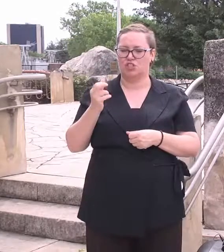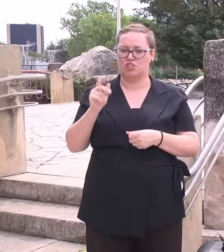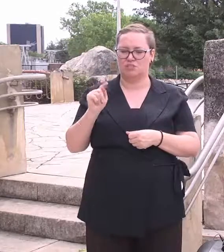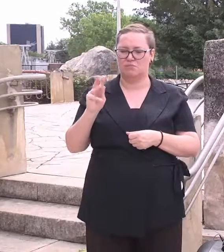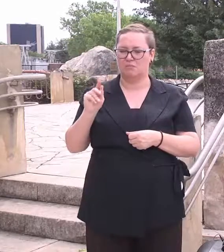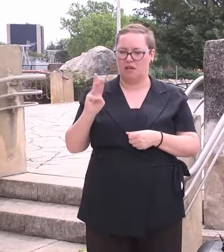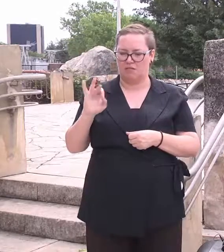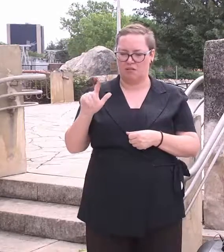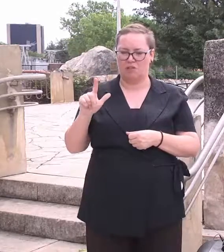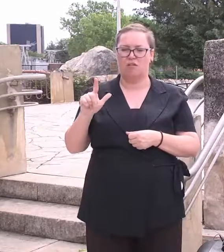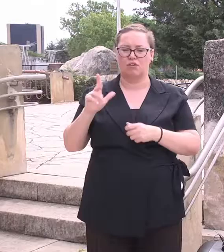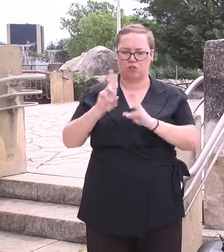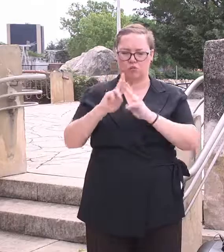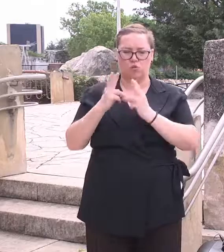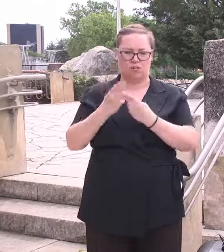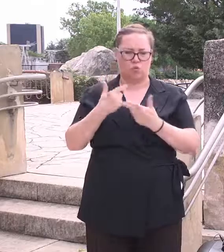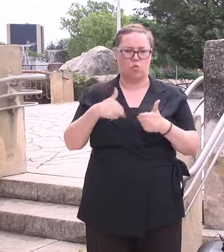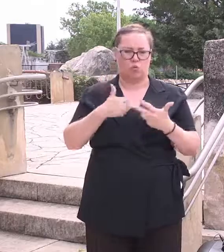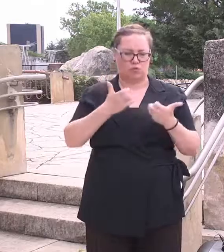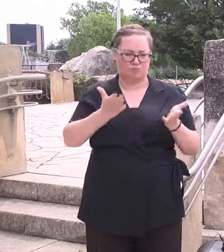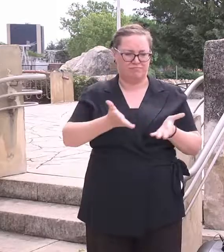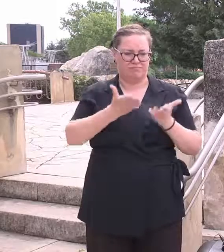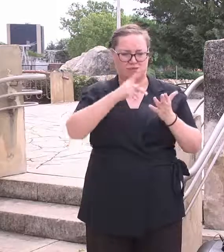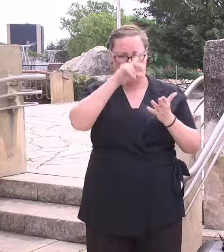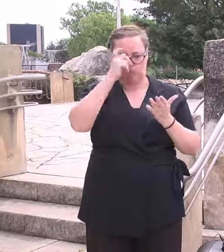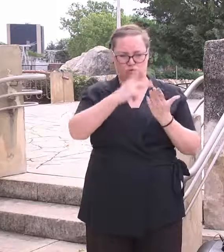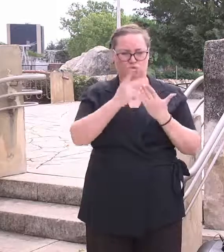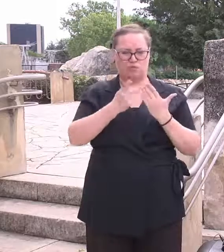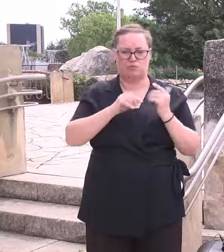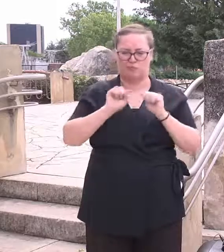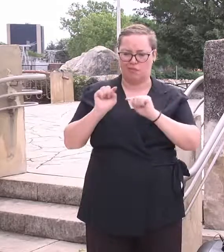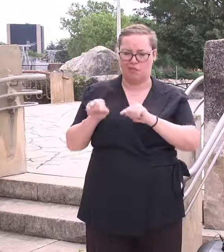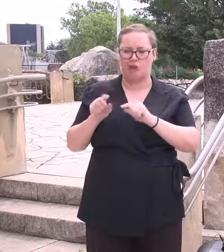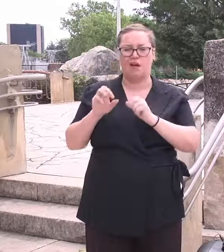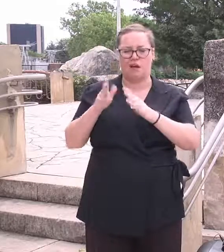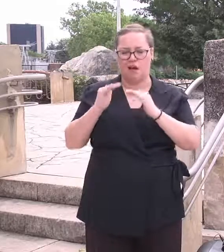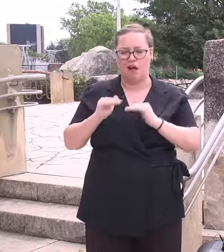registered apprenticeships raise awareness about that we've got industry groups like Flagship